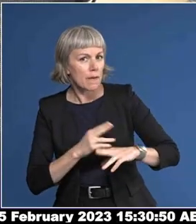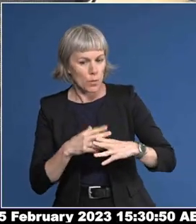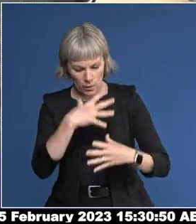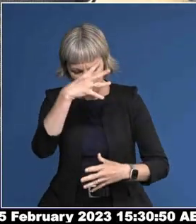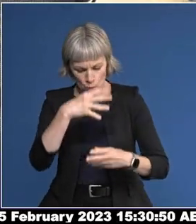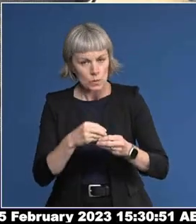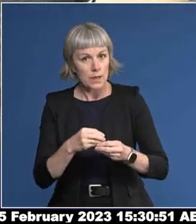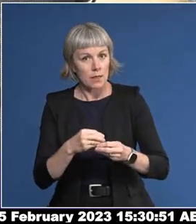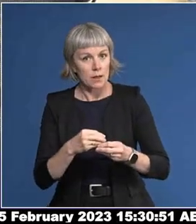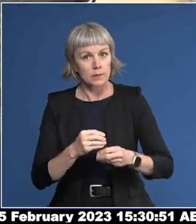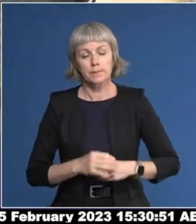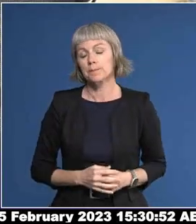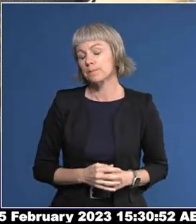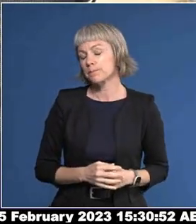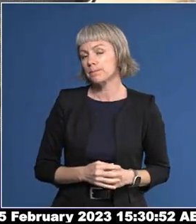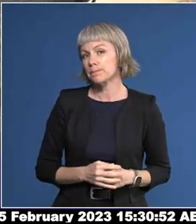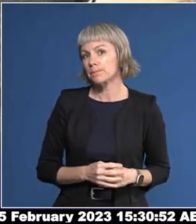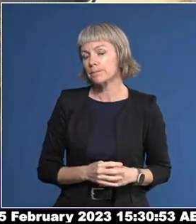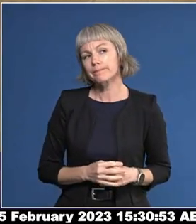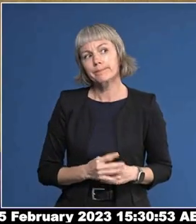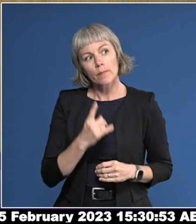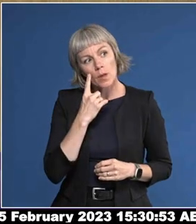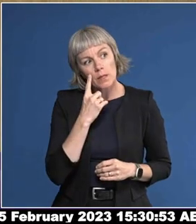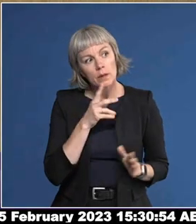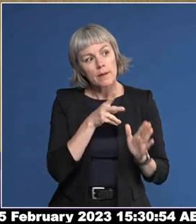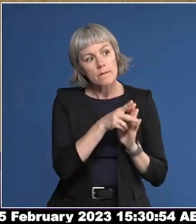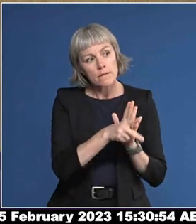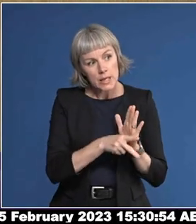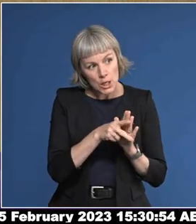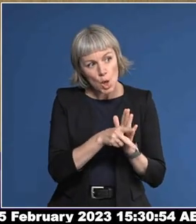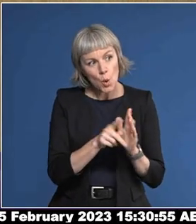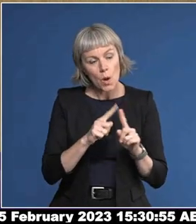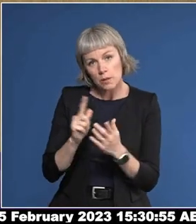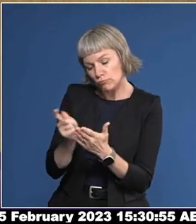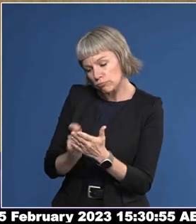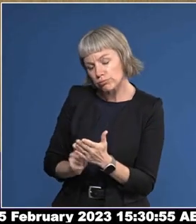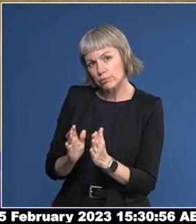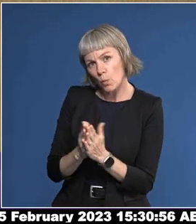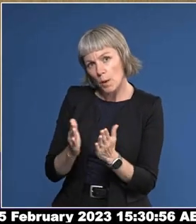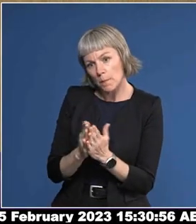I think on the overview of the whole piece, we think about somewhere between 60 and 80 minutes.